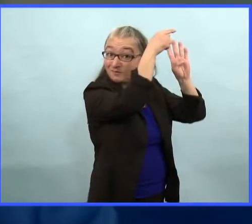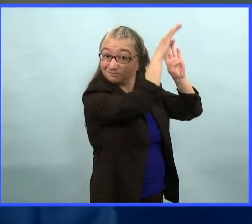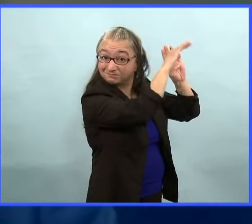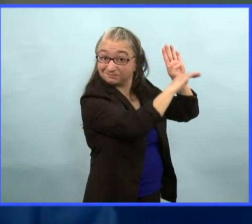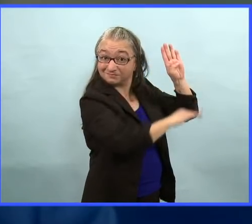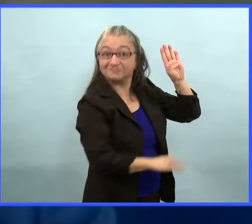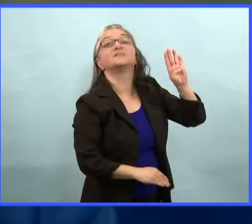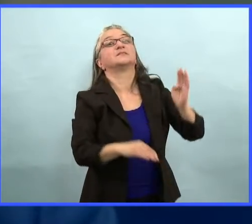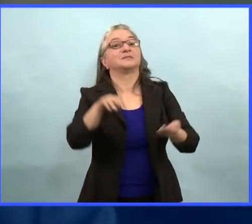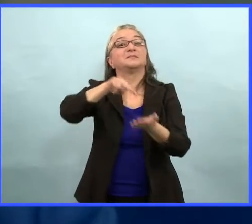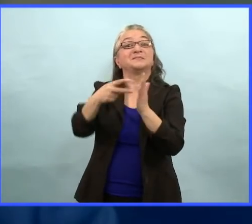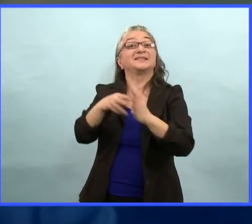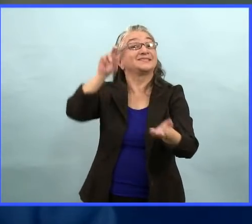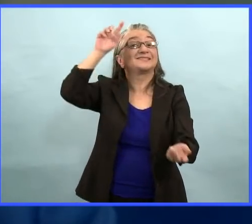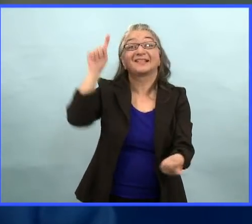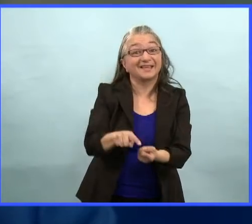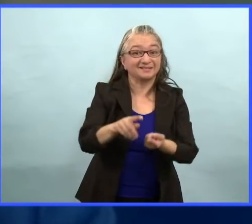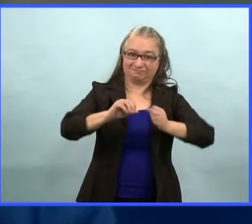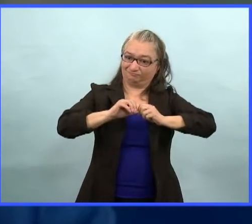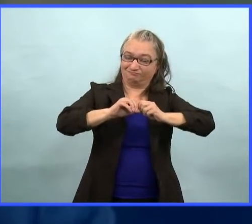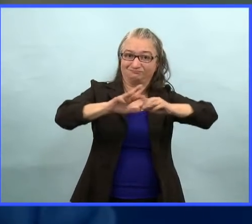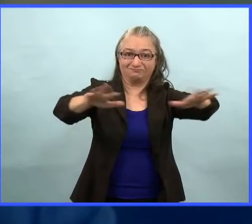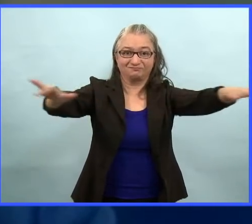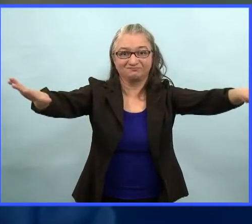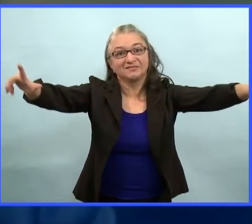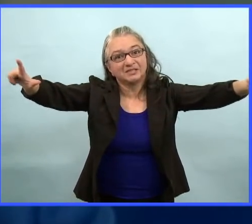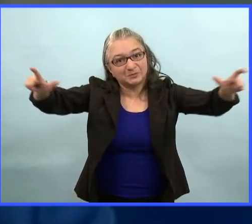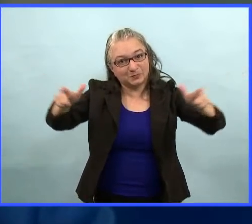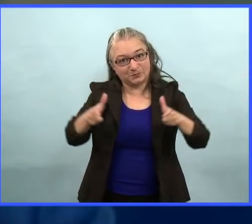limit the transmission in the community so that's really what i was driving out there